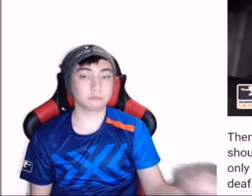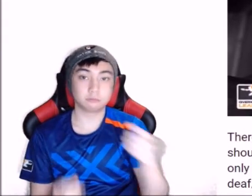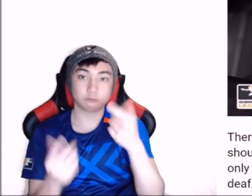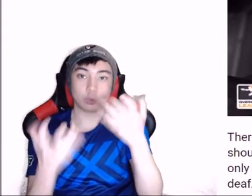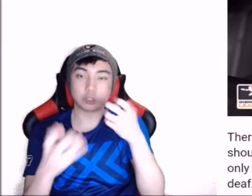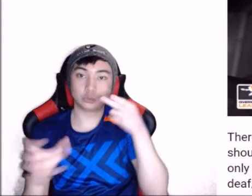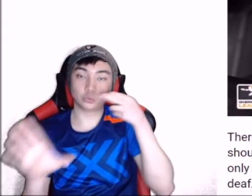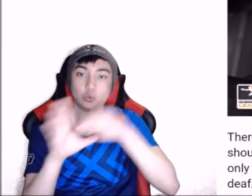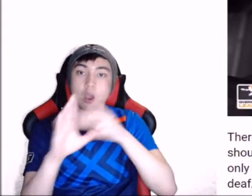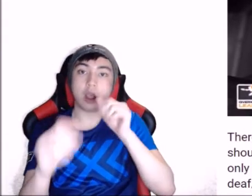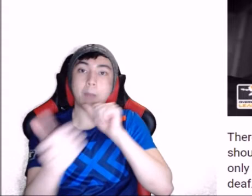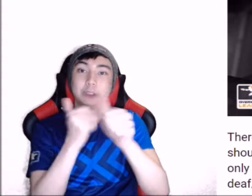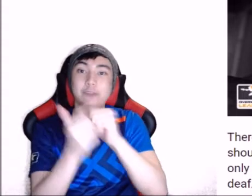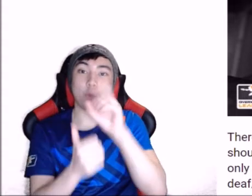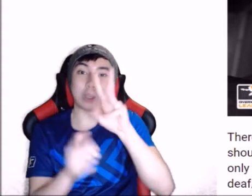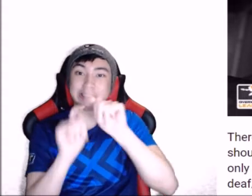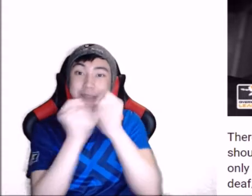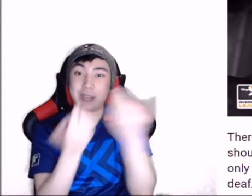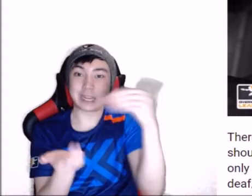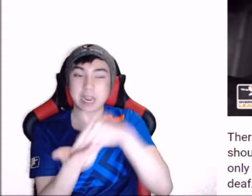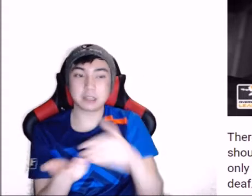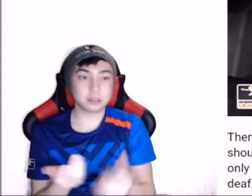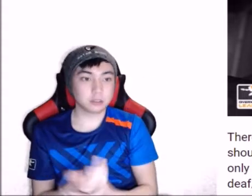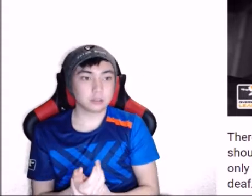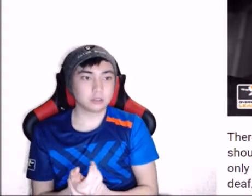Would you want to join a competitive Overwatch team again?